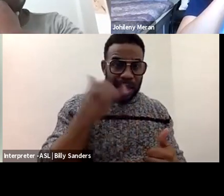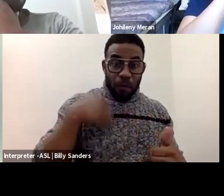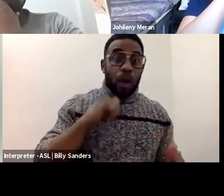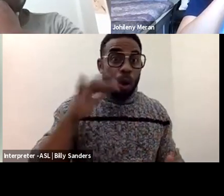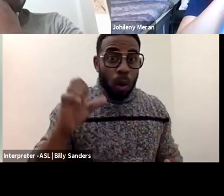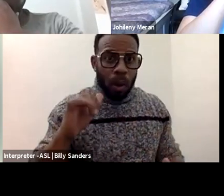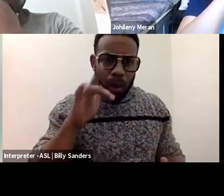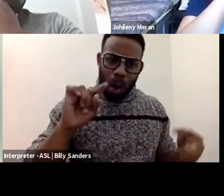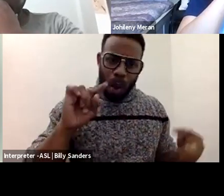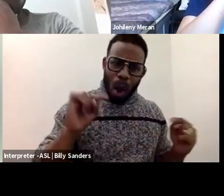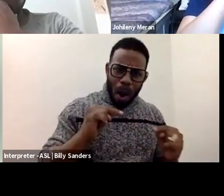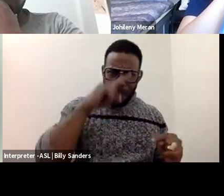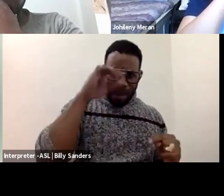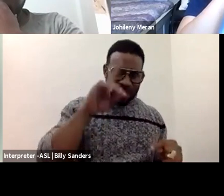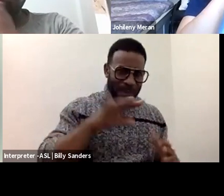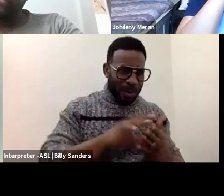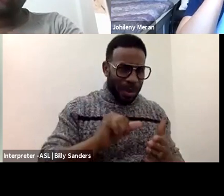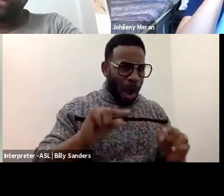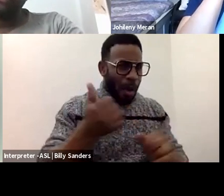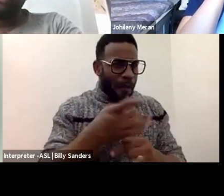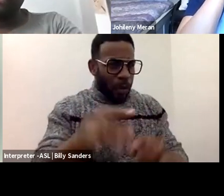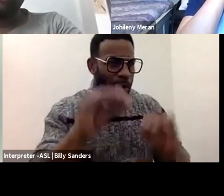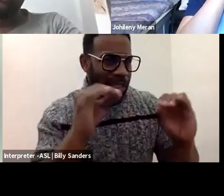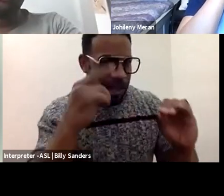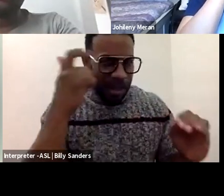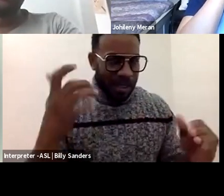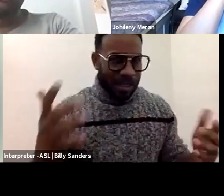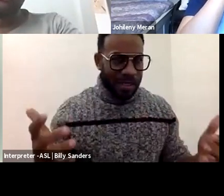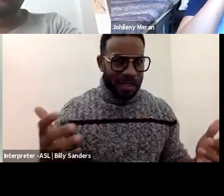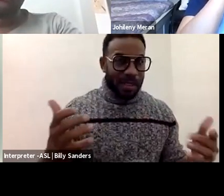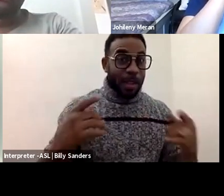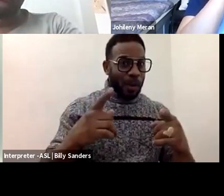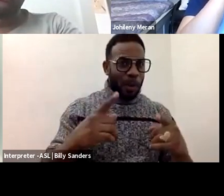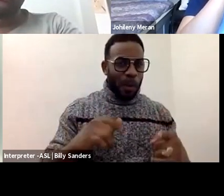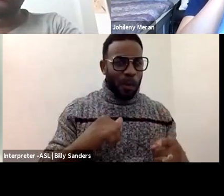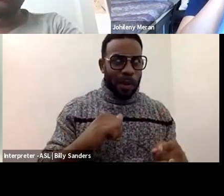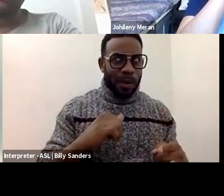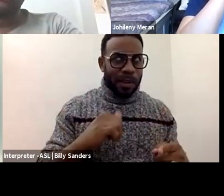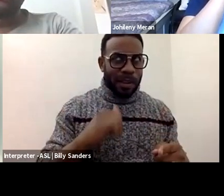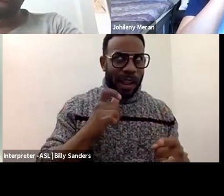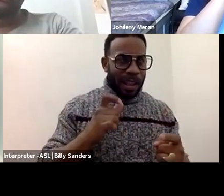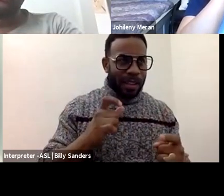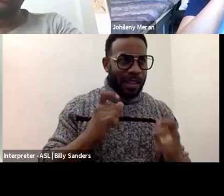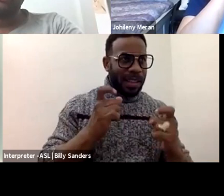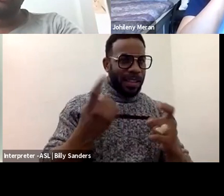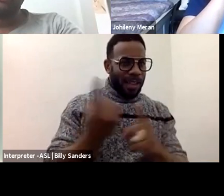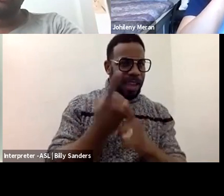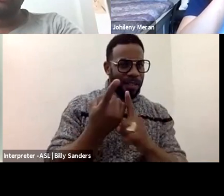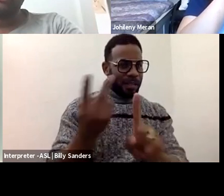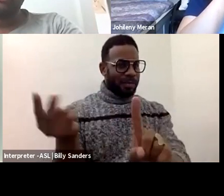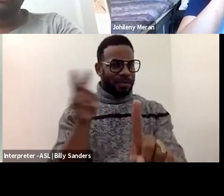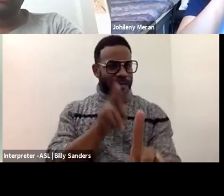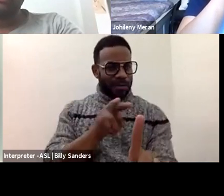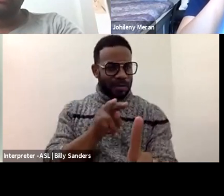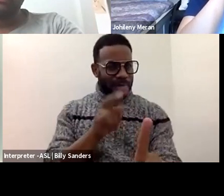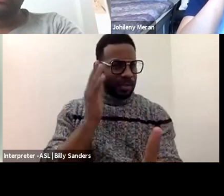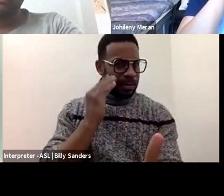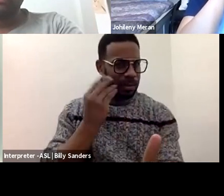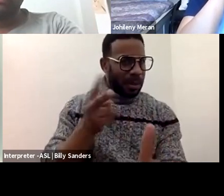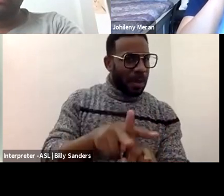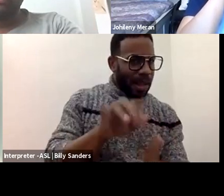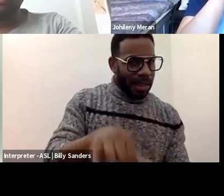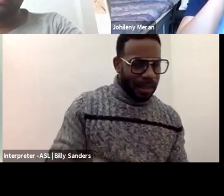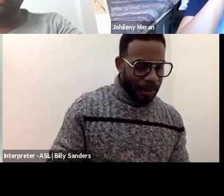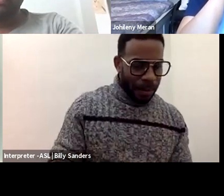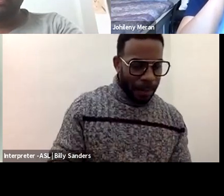it also harms everyone you are teaching because you are not giving an adequate representation